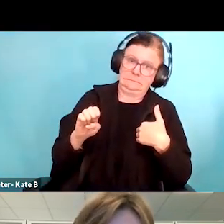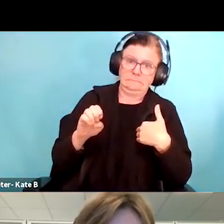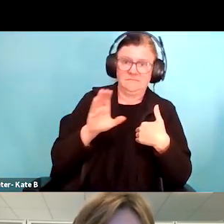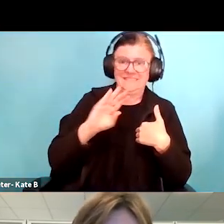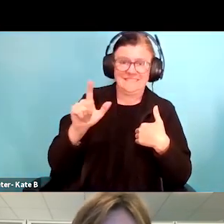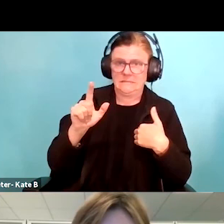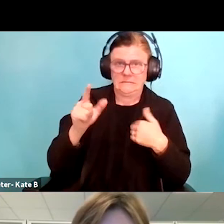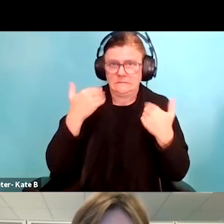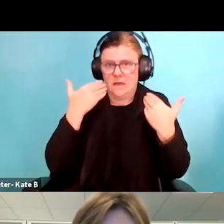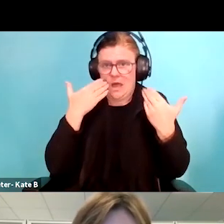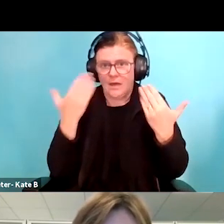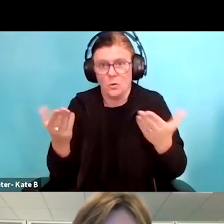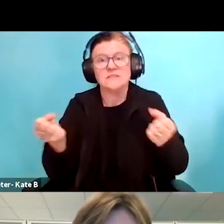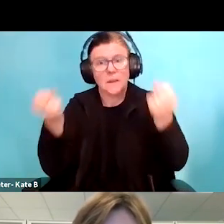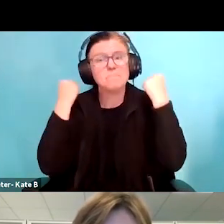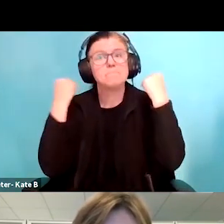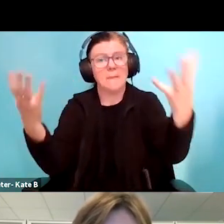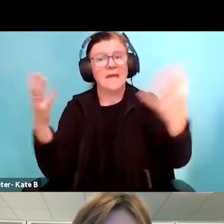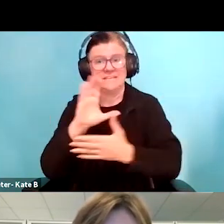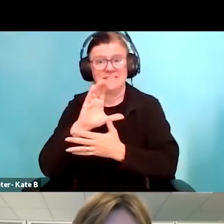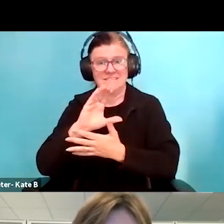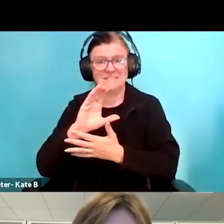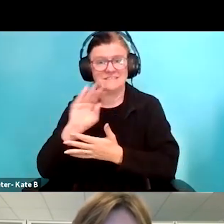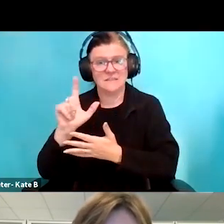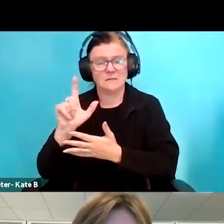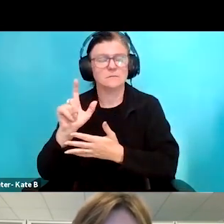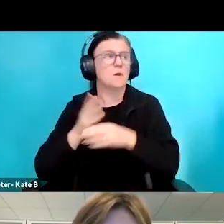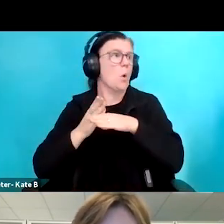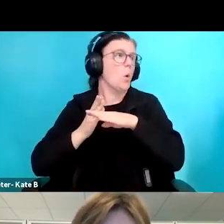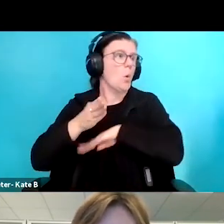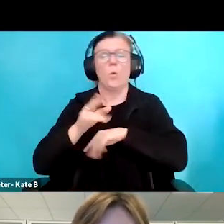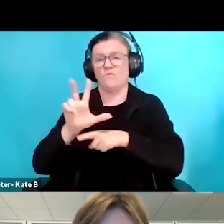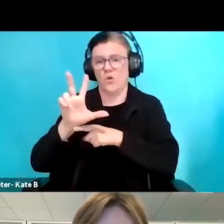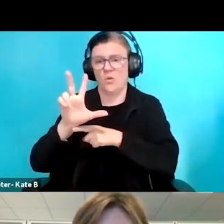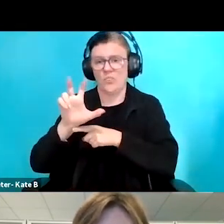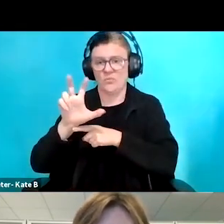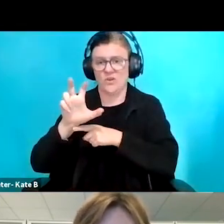a lot of them. There’s 300 more than 300 centers for independent living with